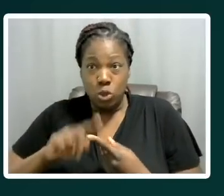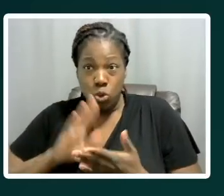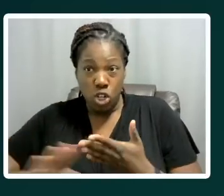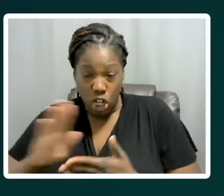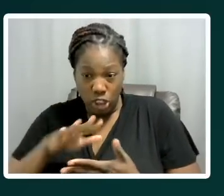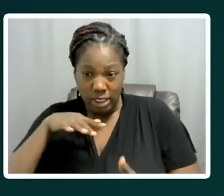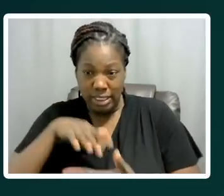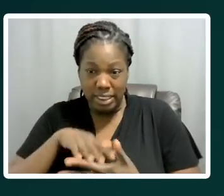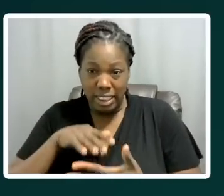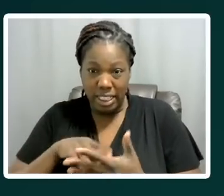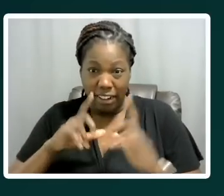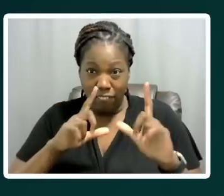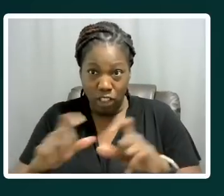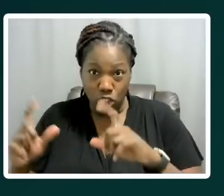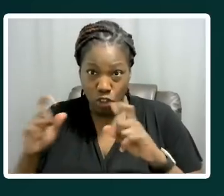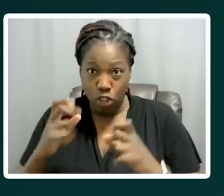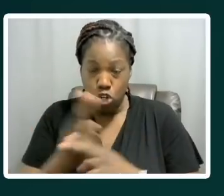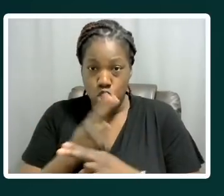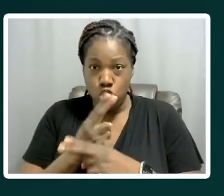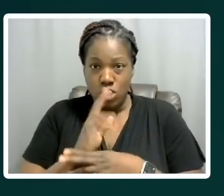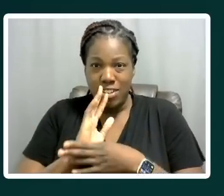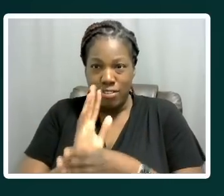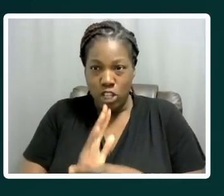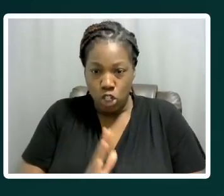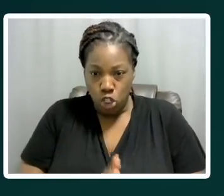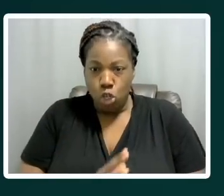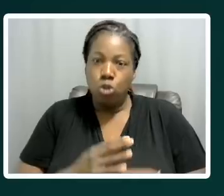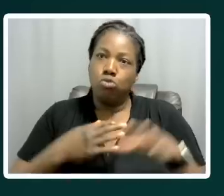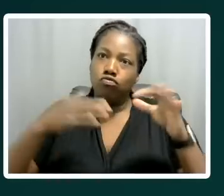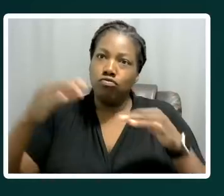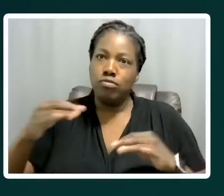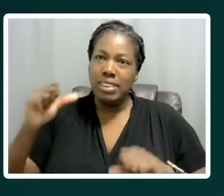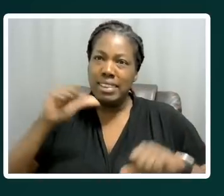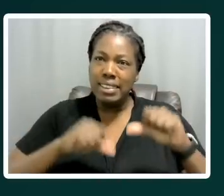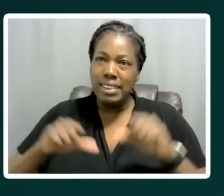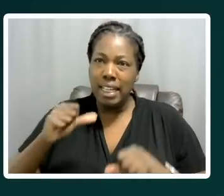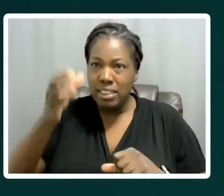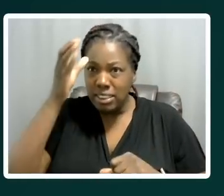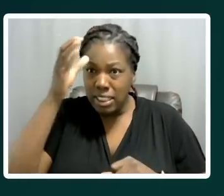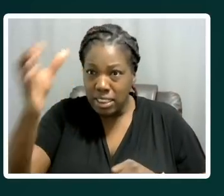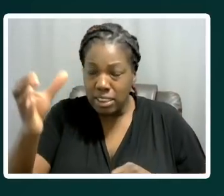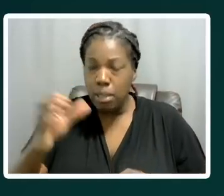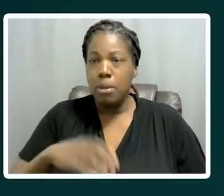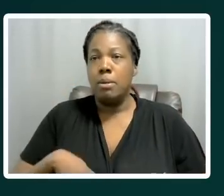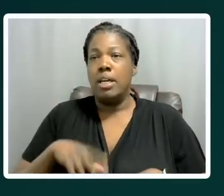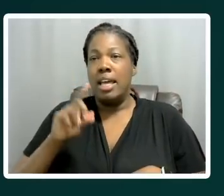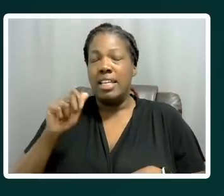eventually used video to tell science stories and design and data visualization to connect